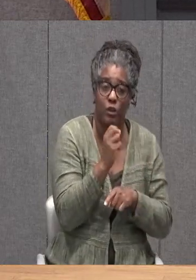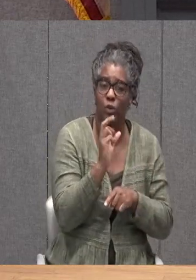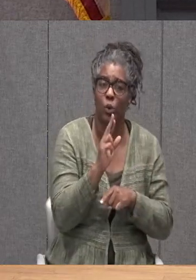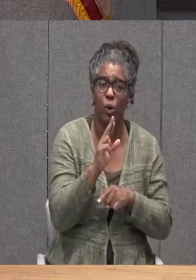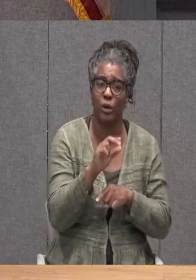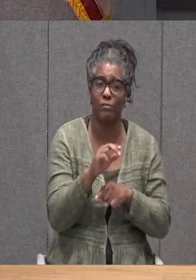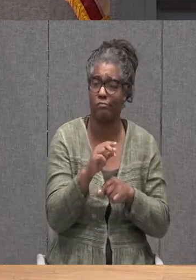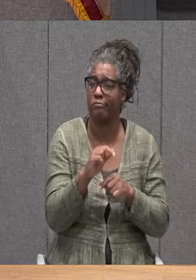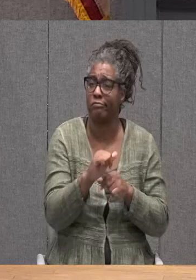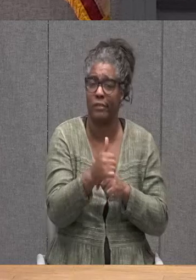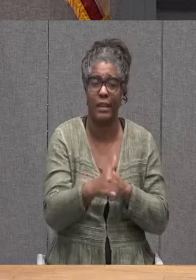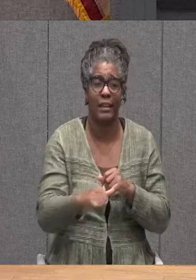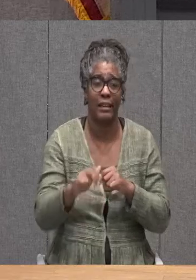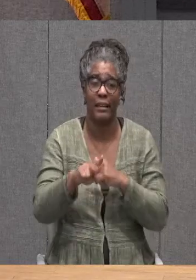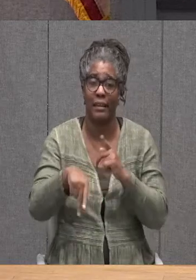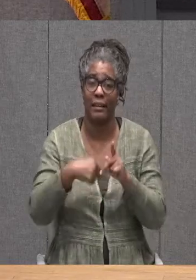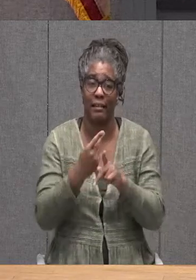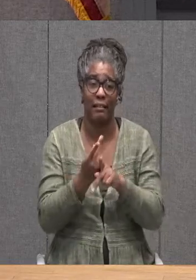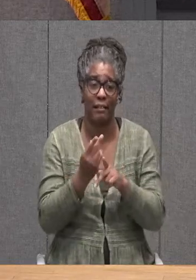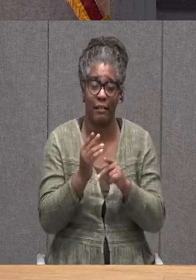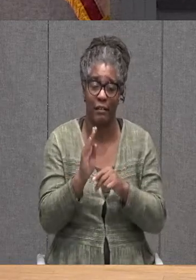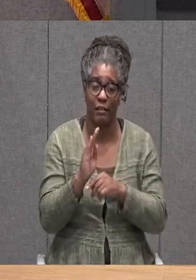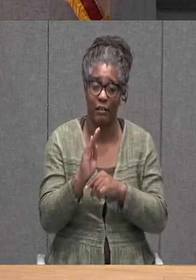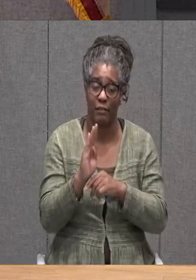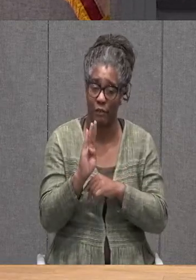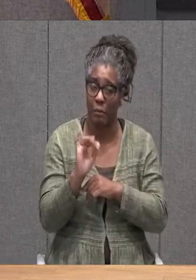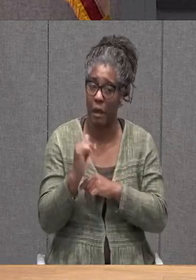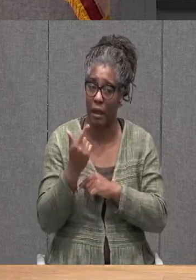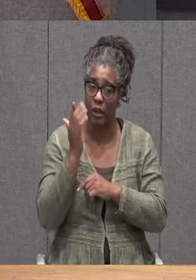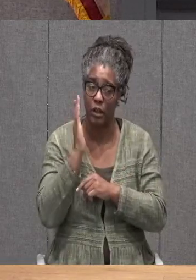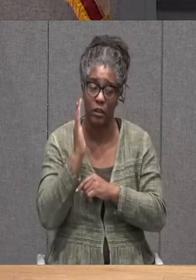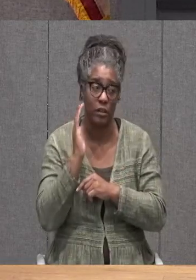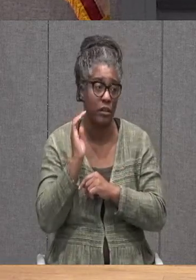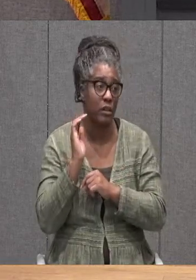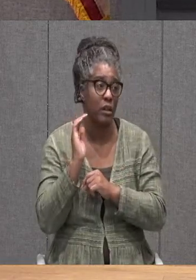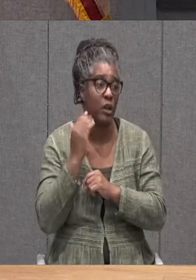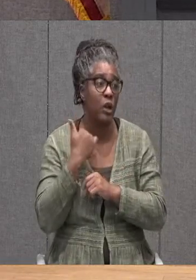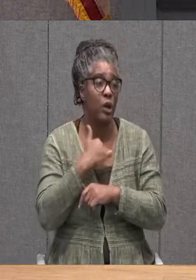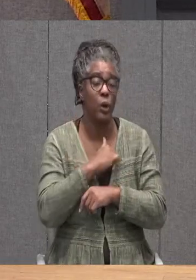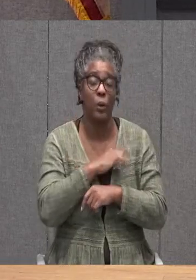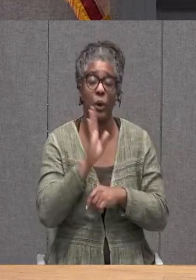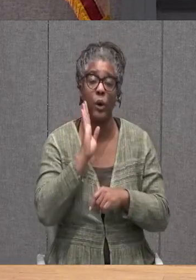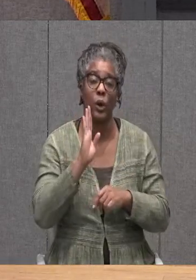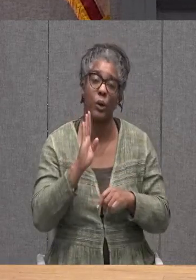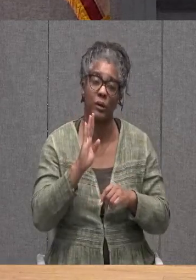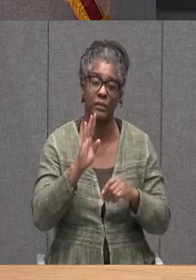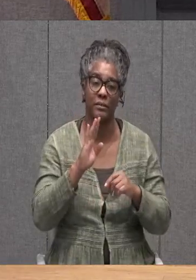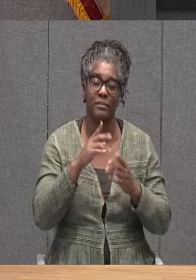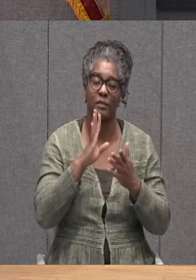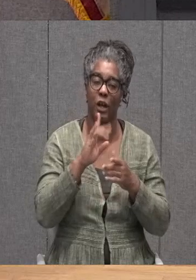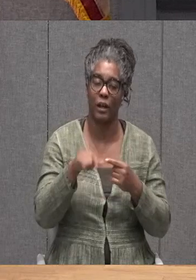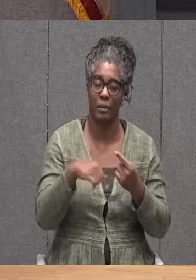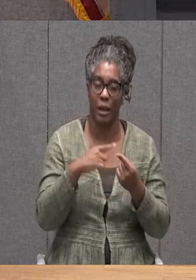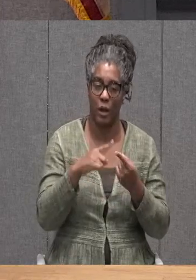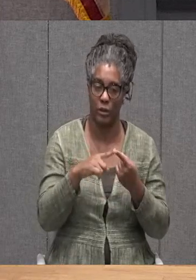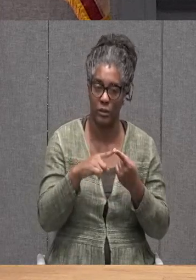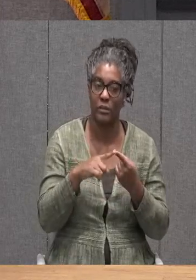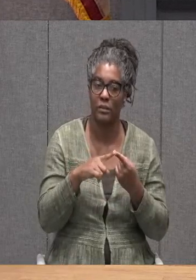but, we are gonna talk about the different sports that use striking or volleying while you get your equipment.